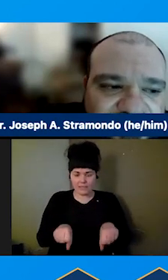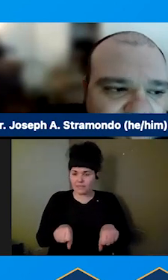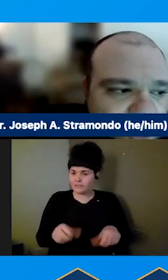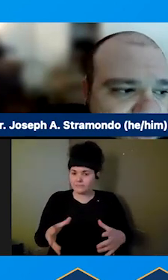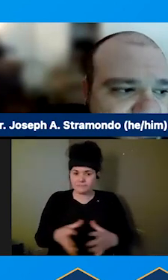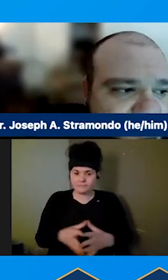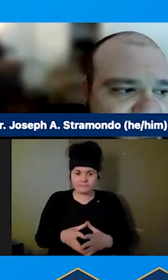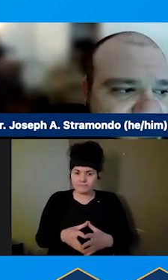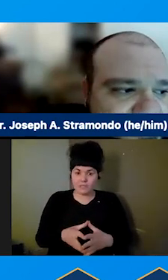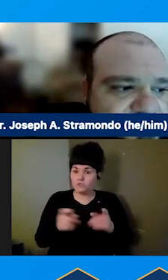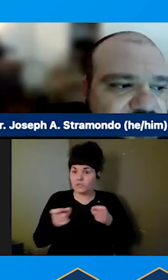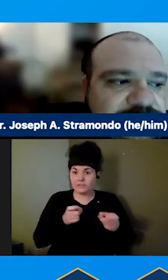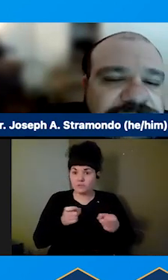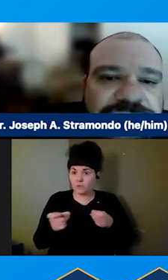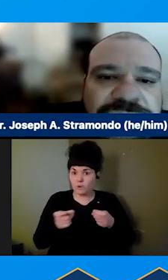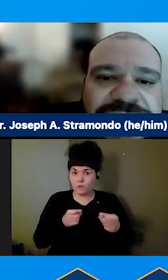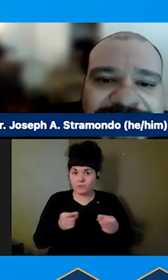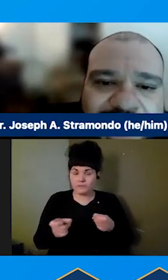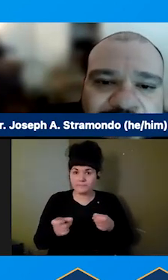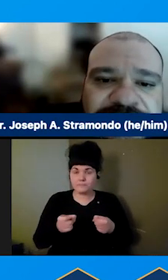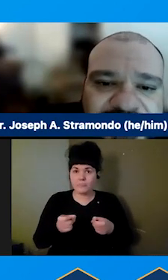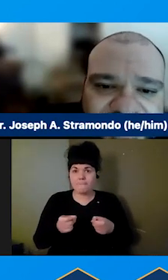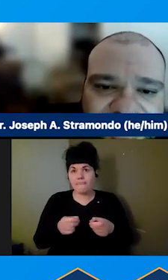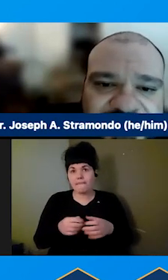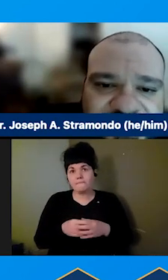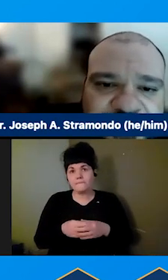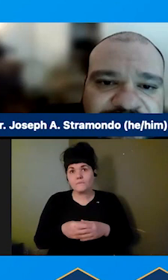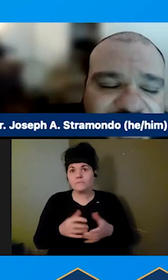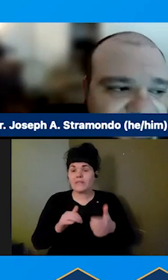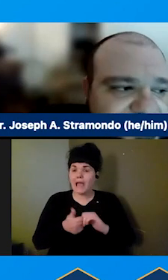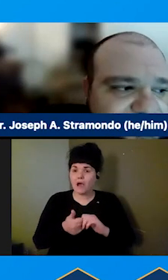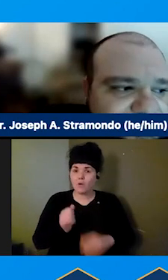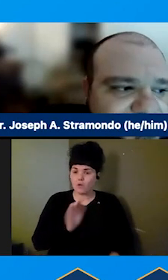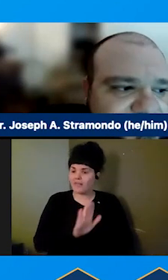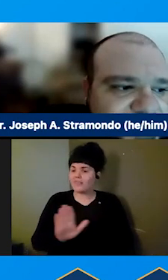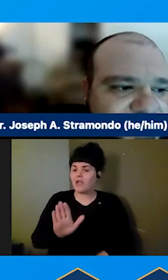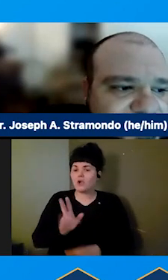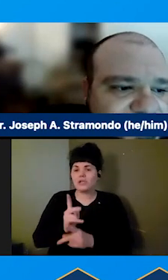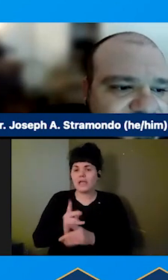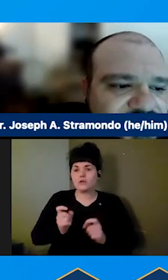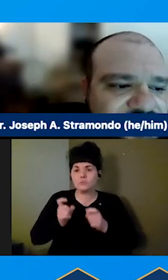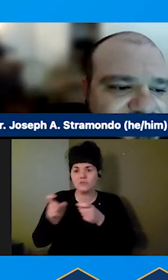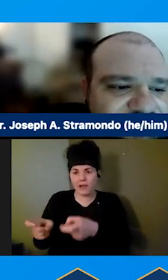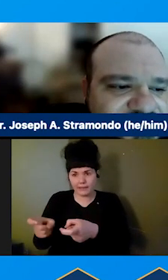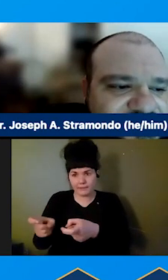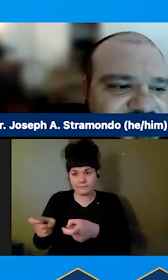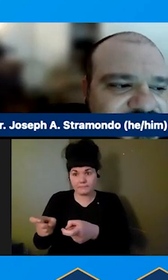ability to control how their care is provided. Okay. So this